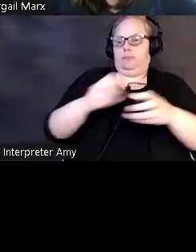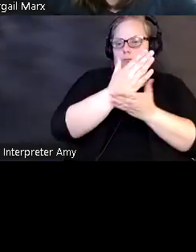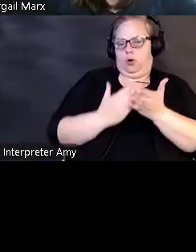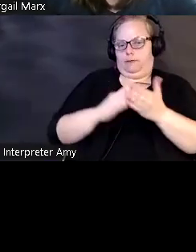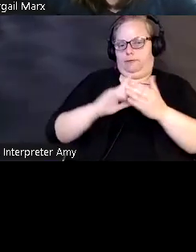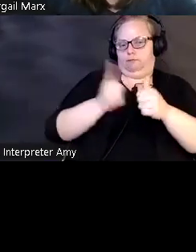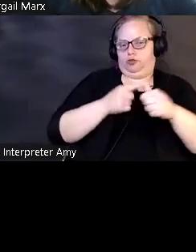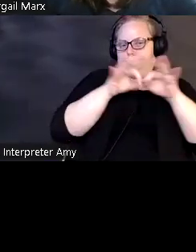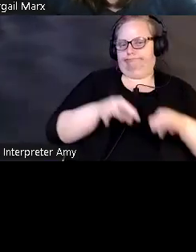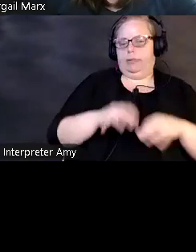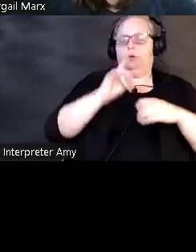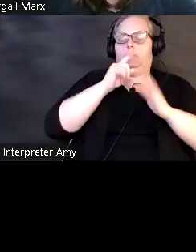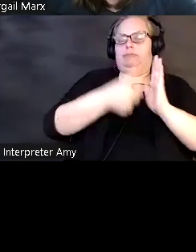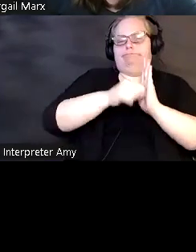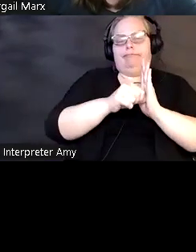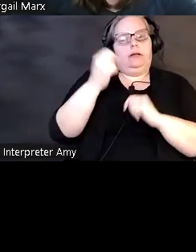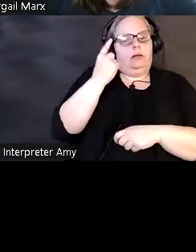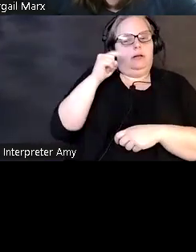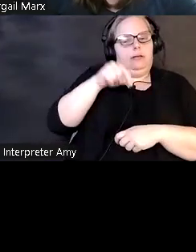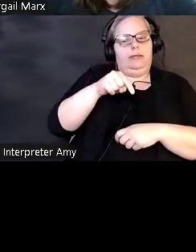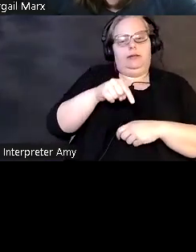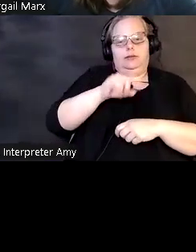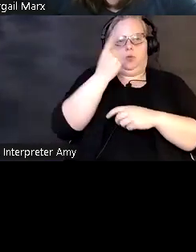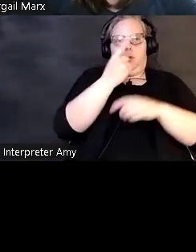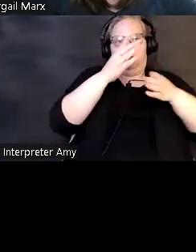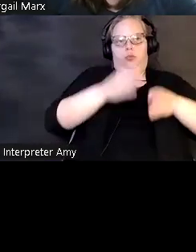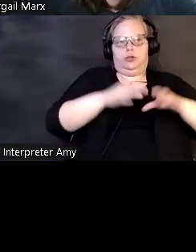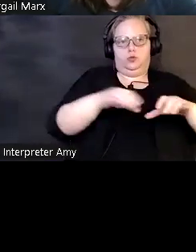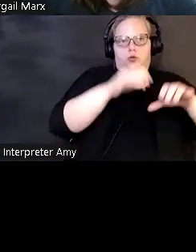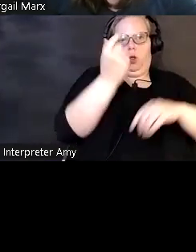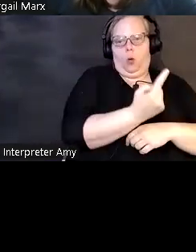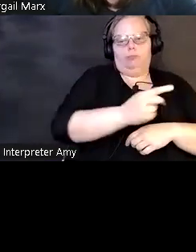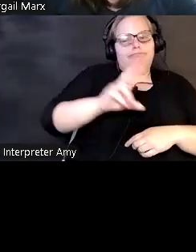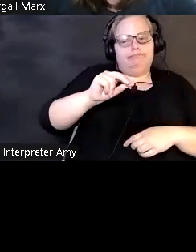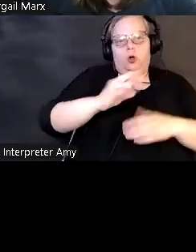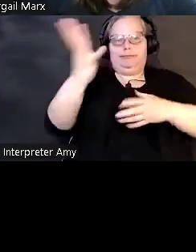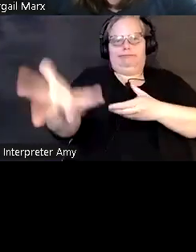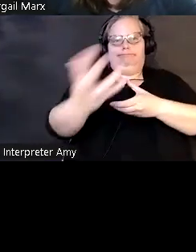that this is a collaborative process. It's important to involve multiple stakeholders